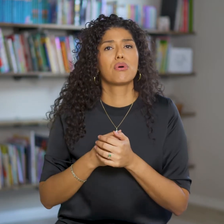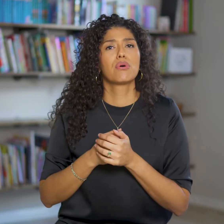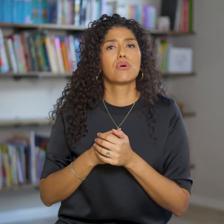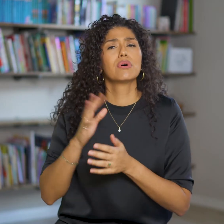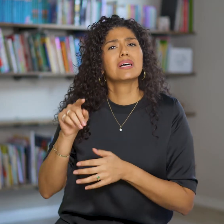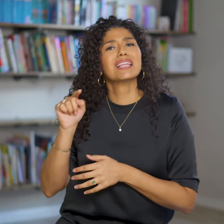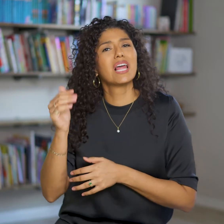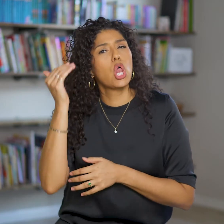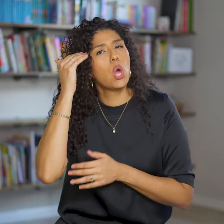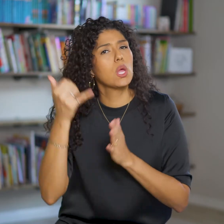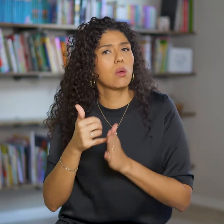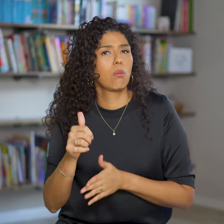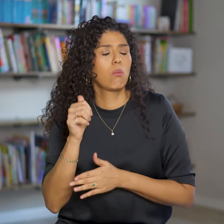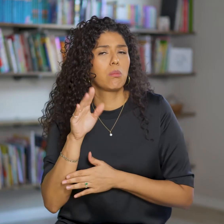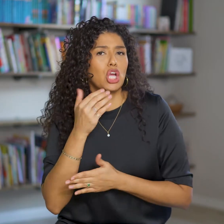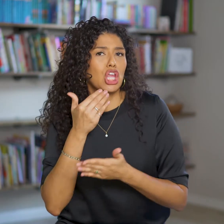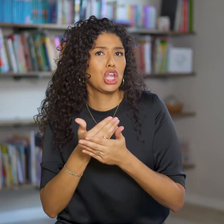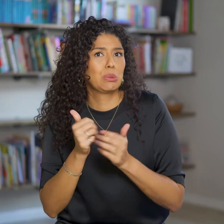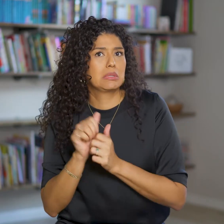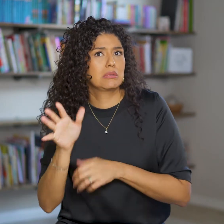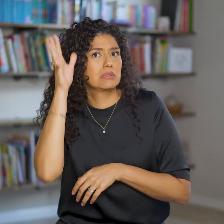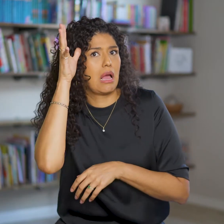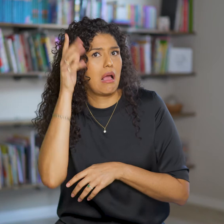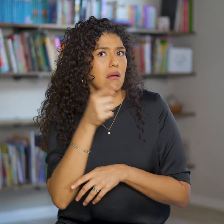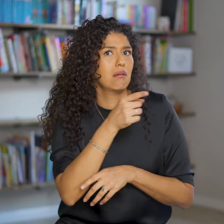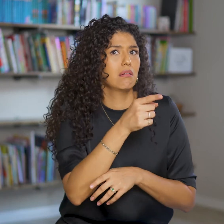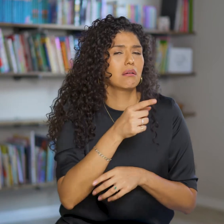Absalom knows it won’t go over well with his dad